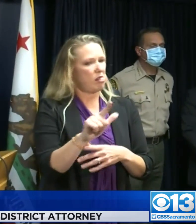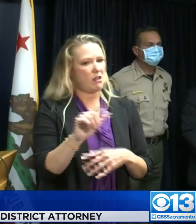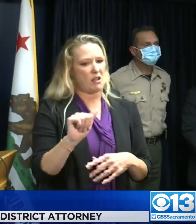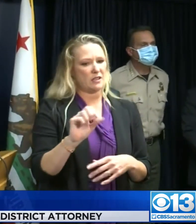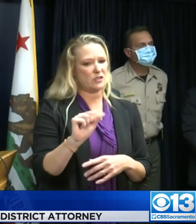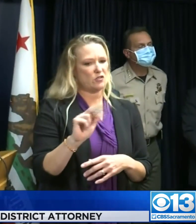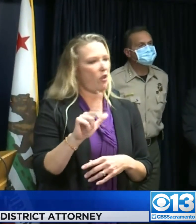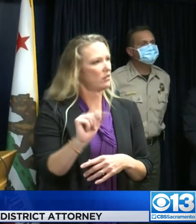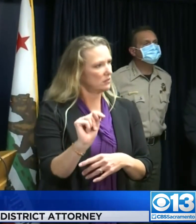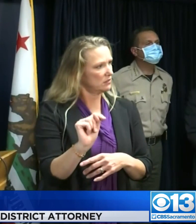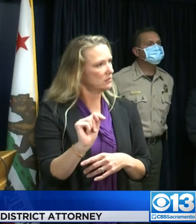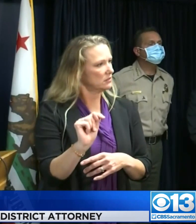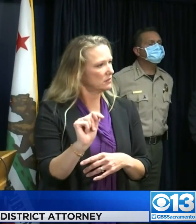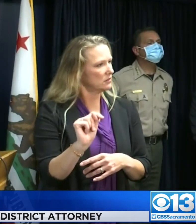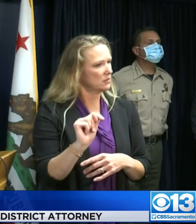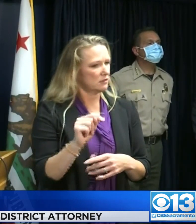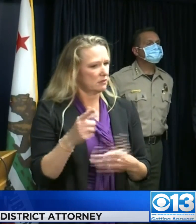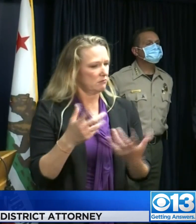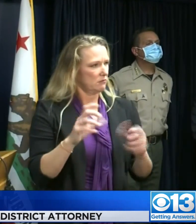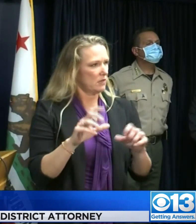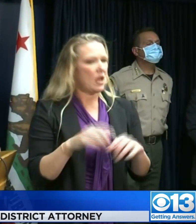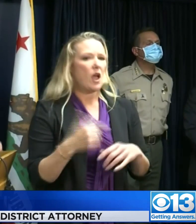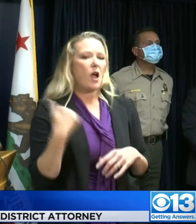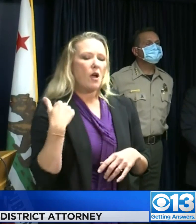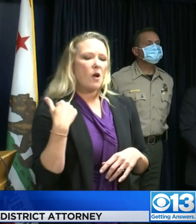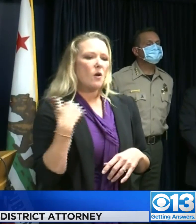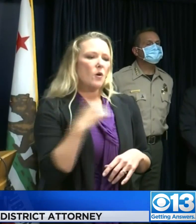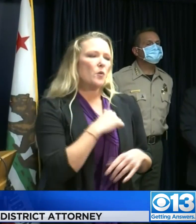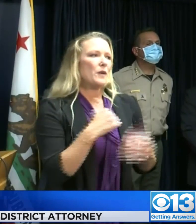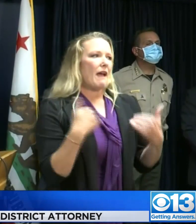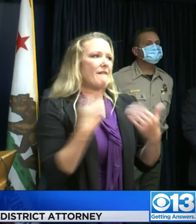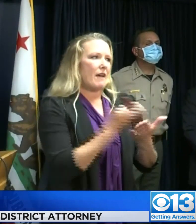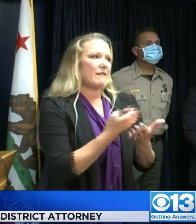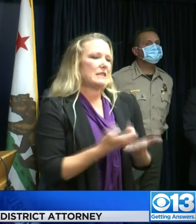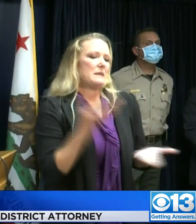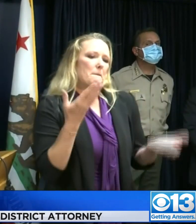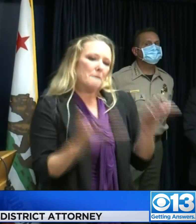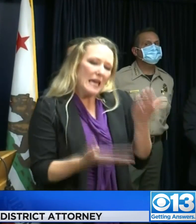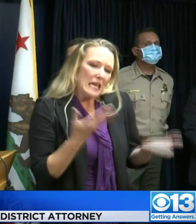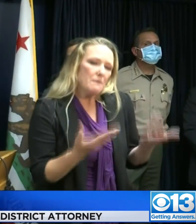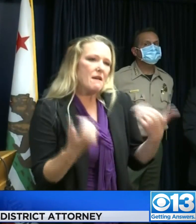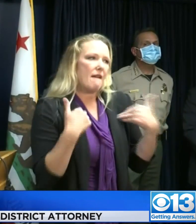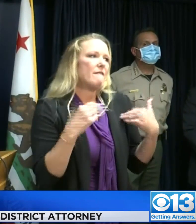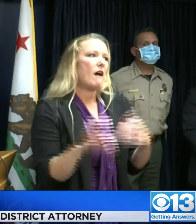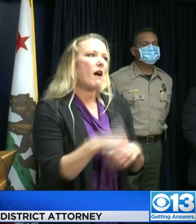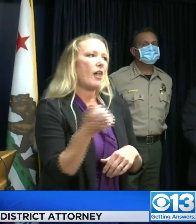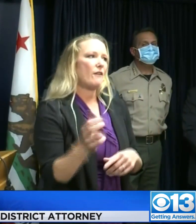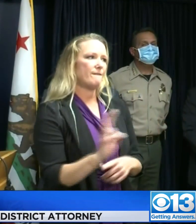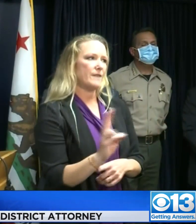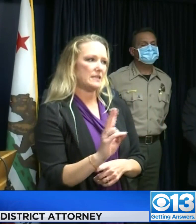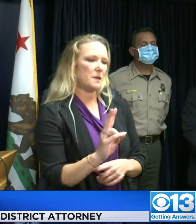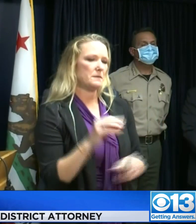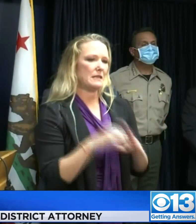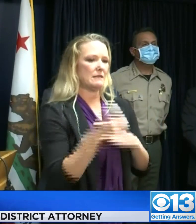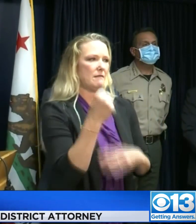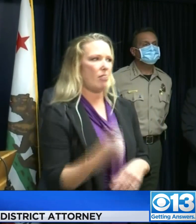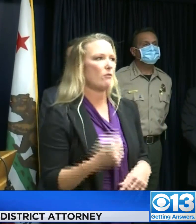MAY HAVE COMMITTED OTHER SEXUAL SERVANTS ASSAULTS IN THE AREA. THERE MAY BE ADDITIONAL